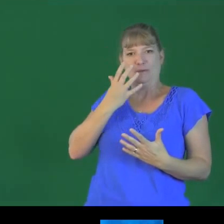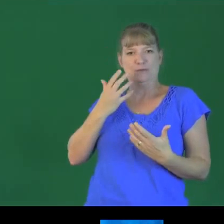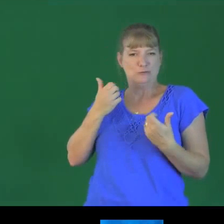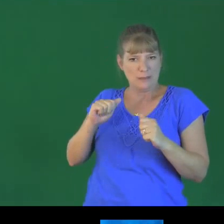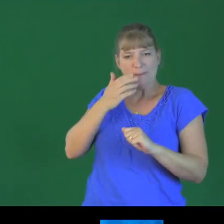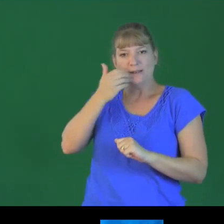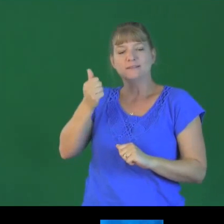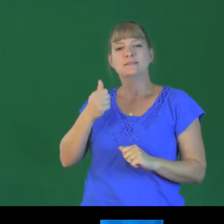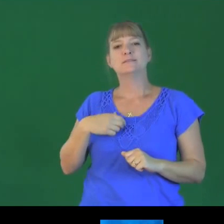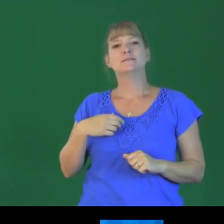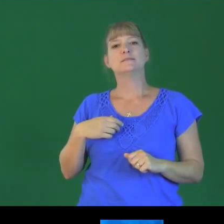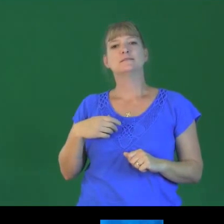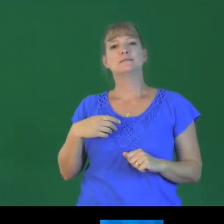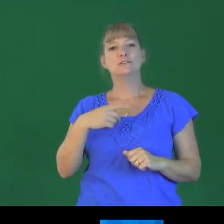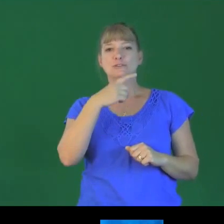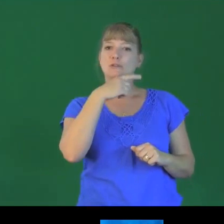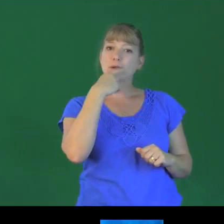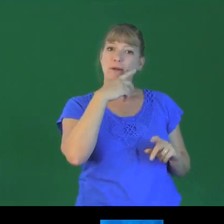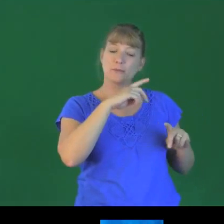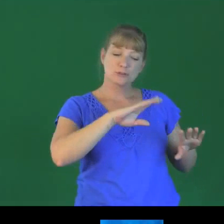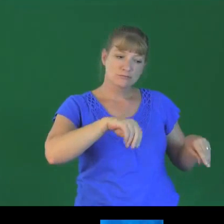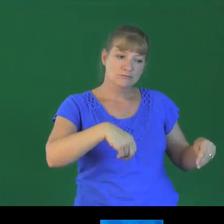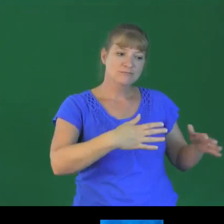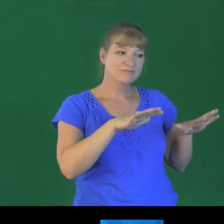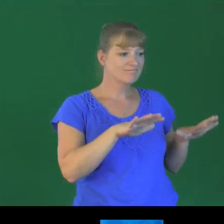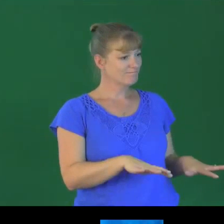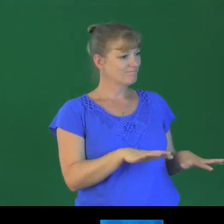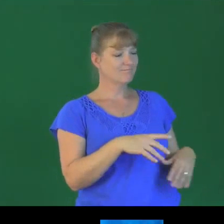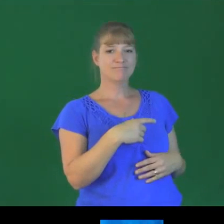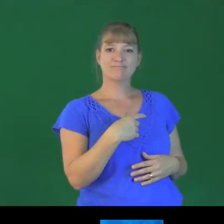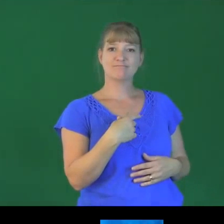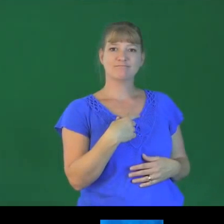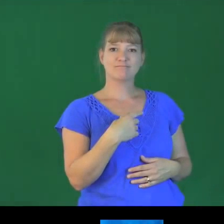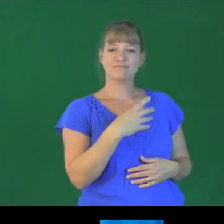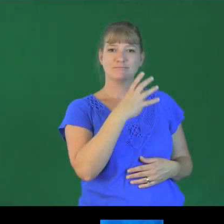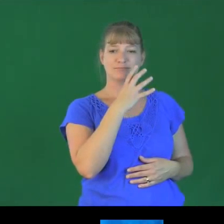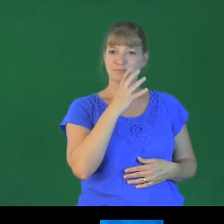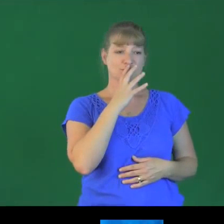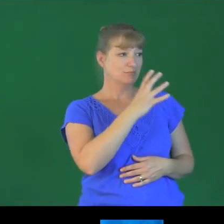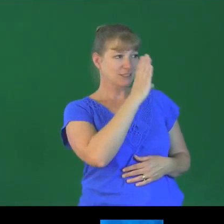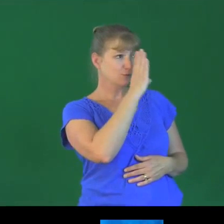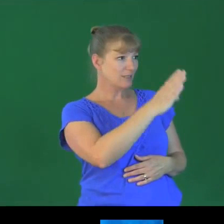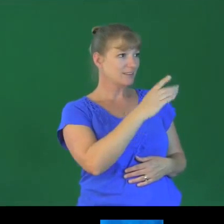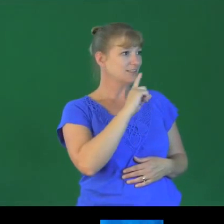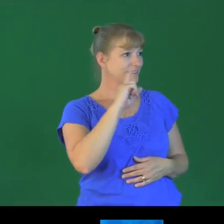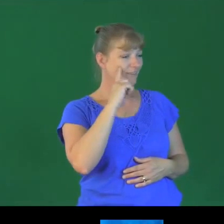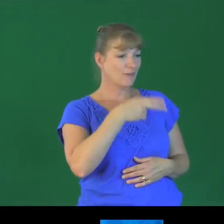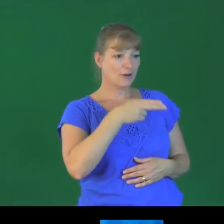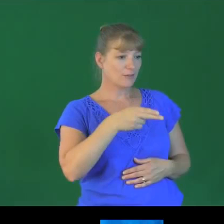Try to put the hearing person at ease. Just tell the person, "Speak directly to the Deaf or hard-of-hearing individual."